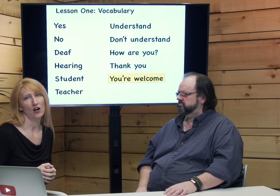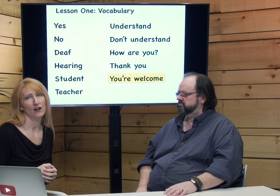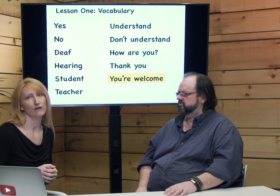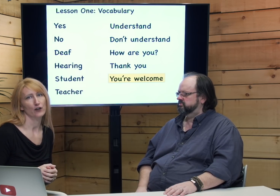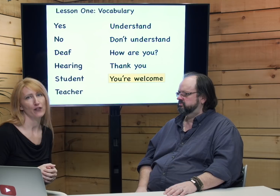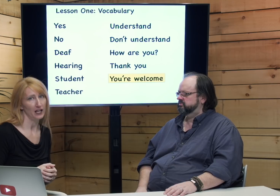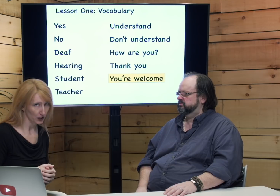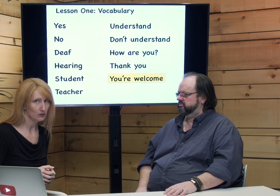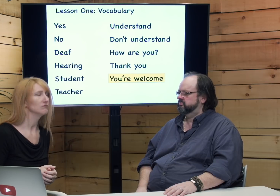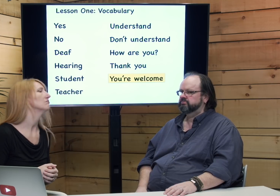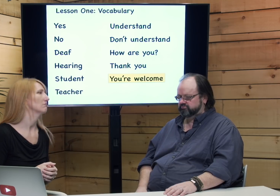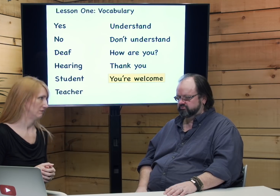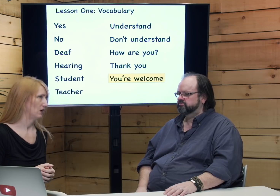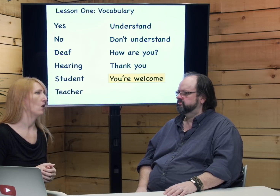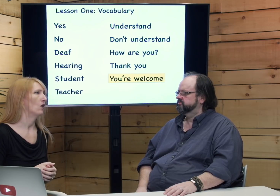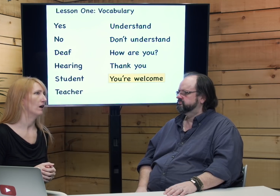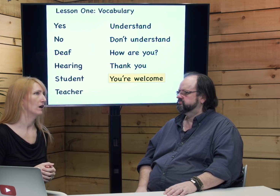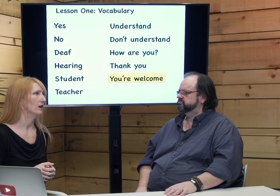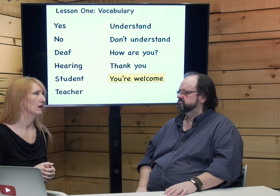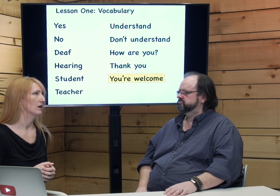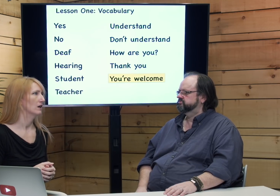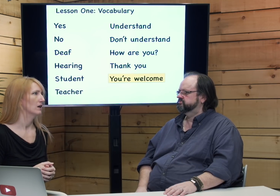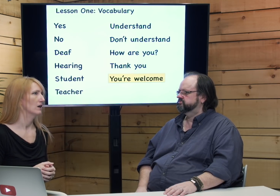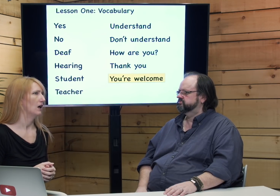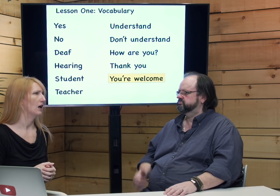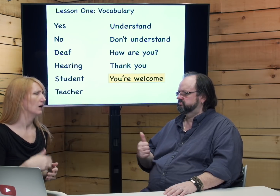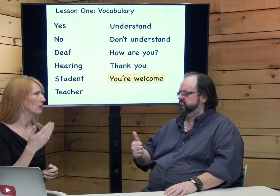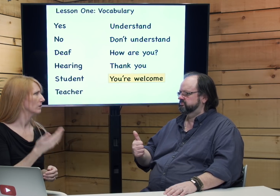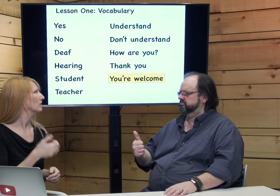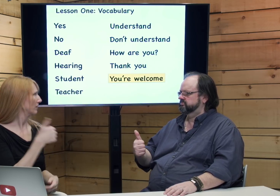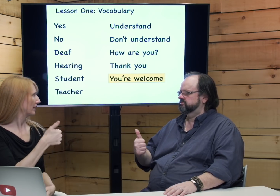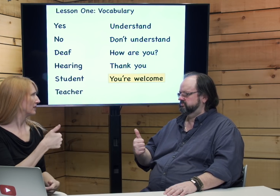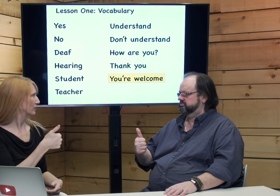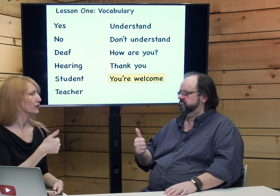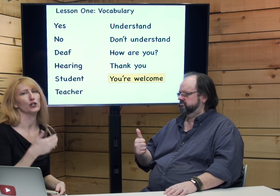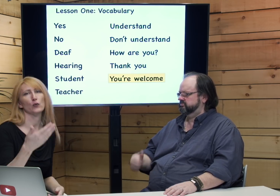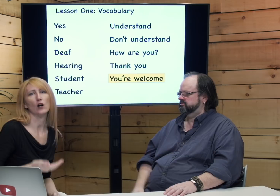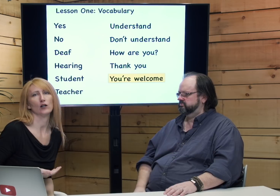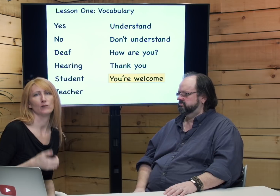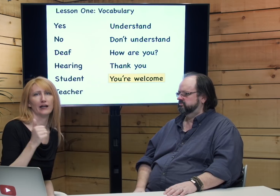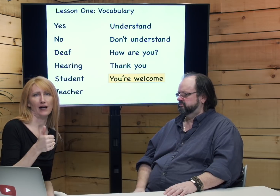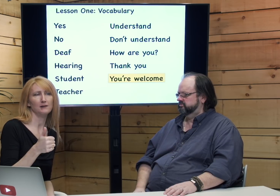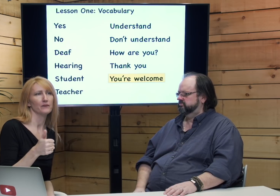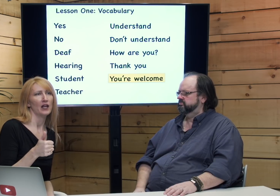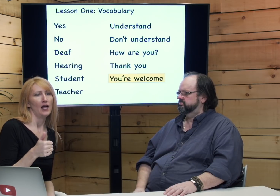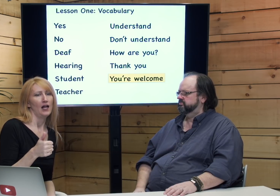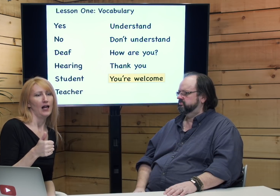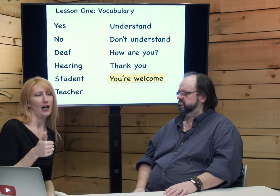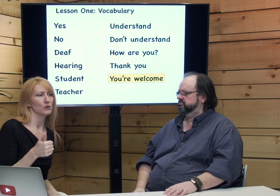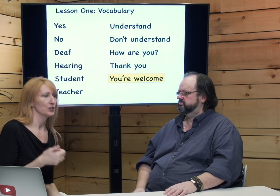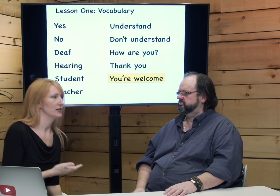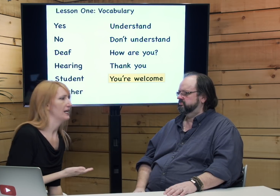for thank you or like this for you're welcome, like that. And Regent was saying